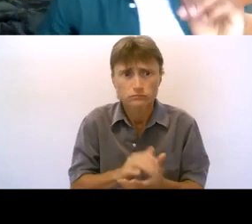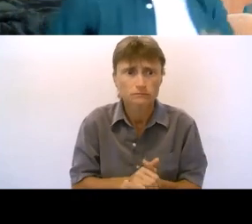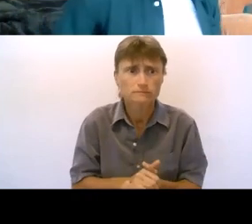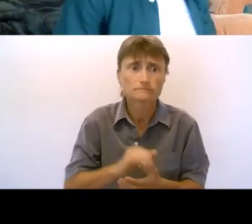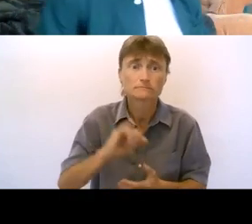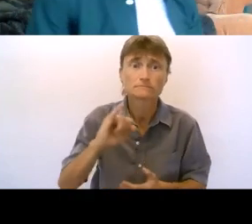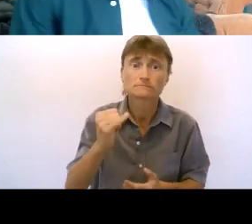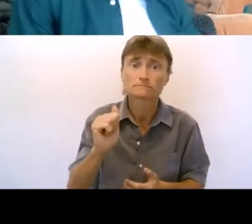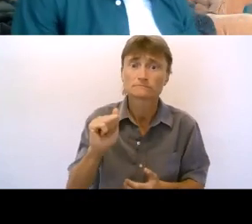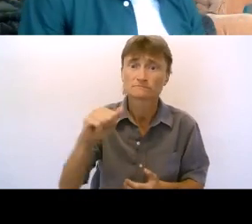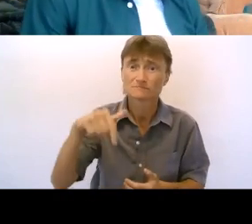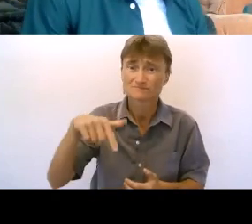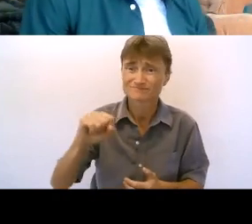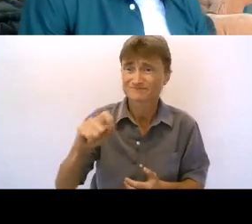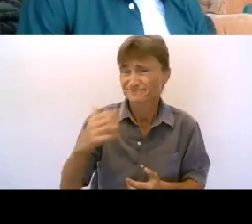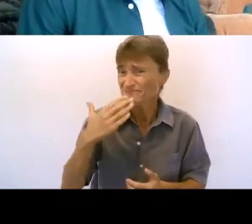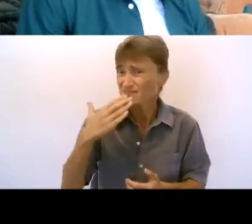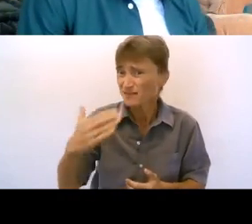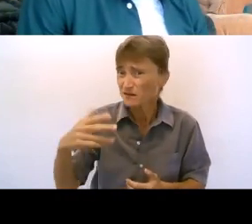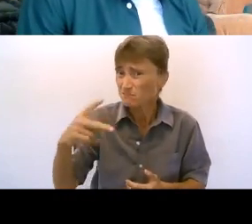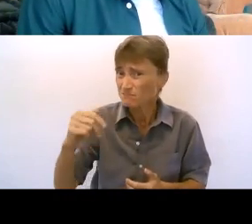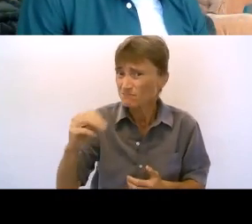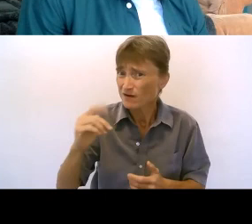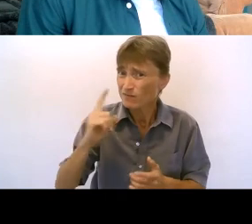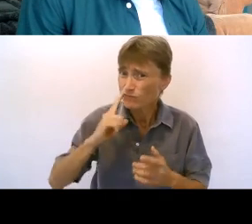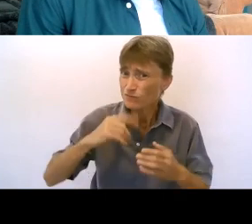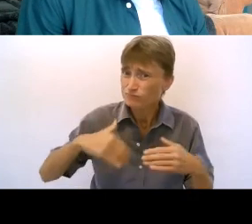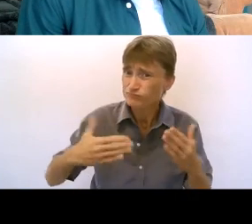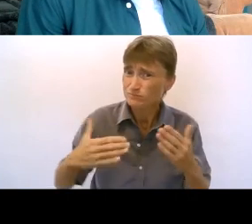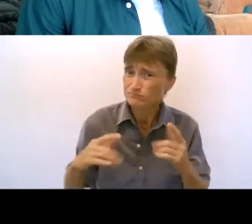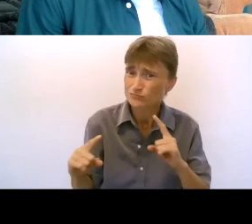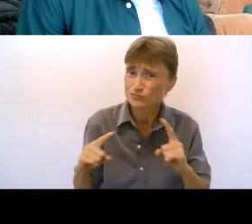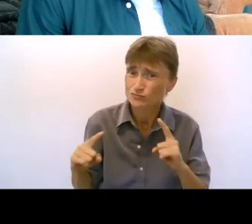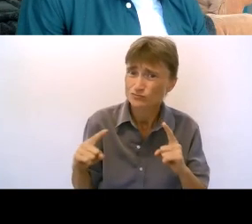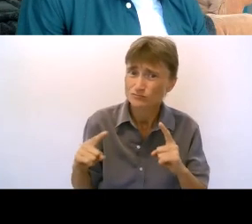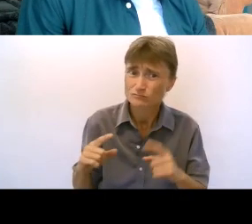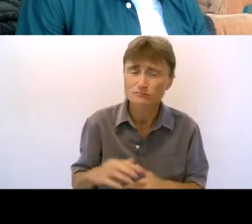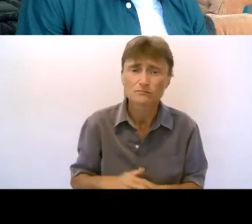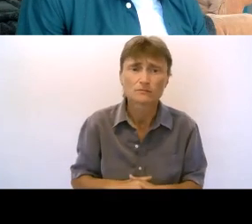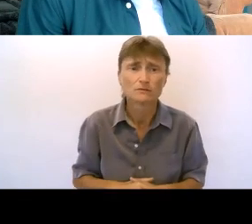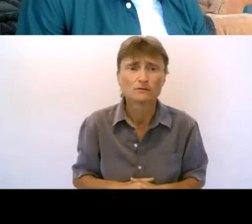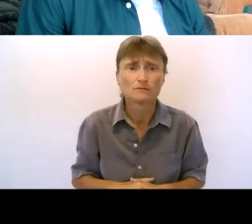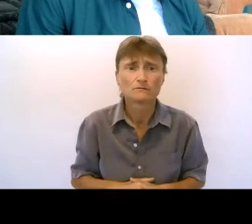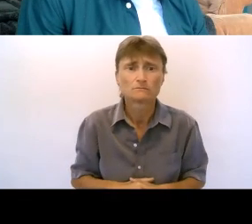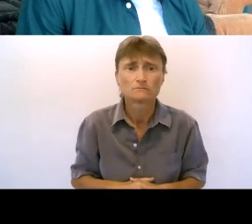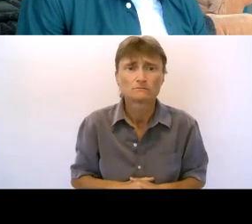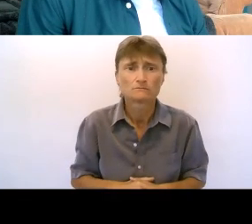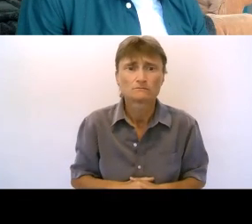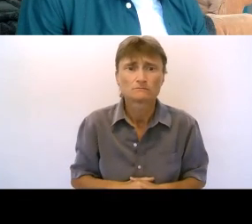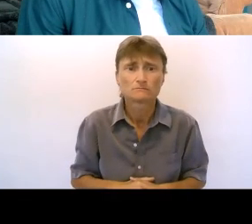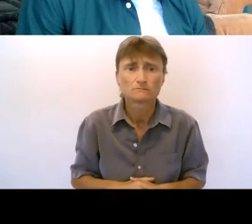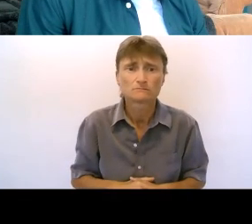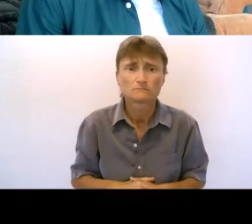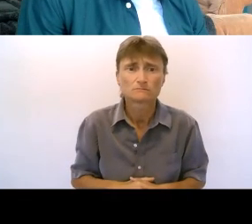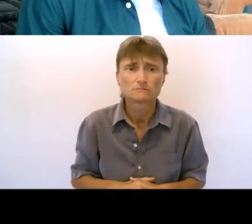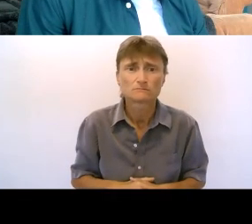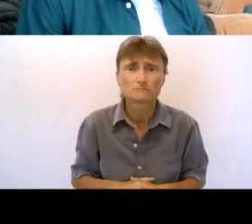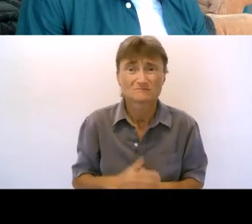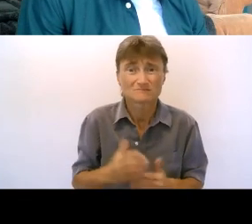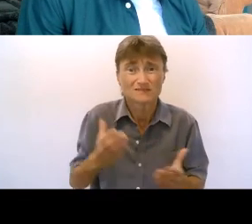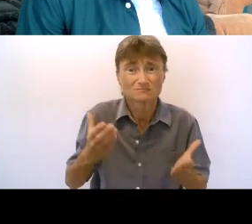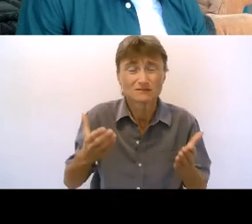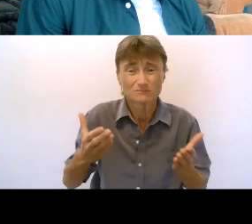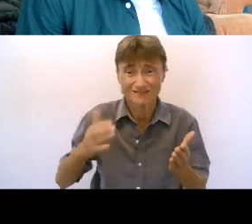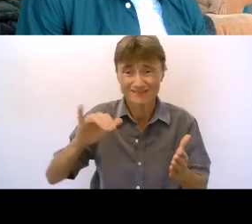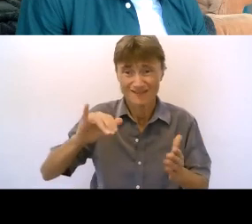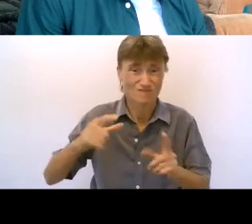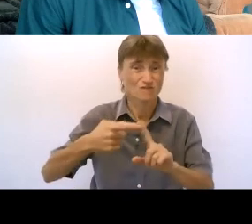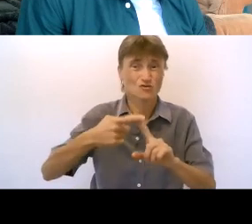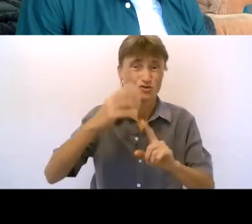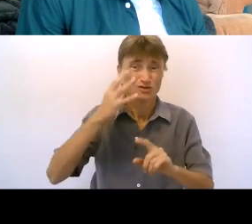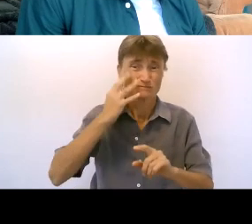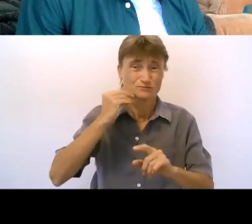just can add to that, it. If this is the first time for many of you to ever do anti-racist